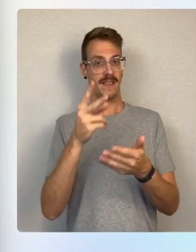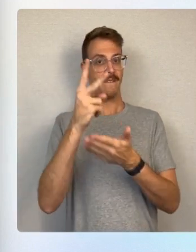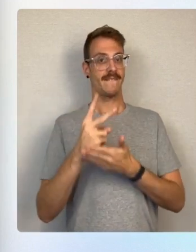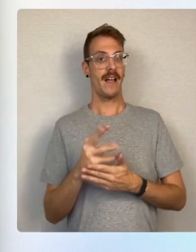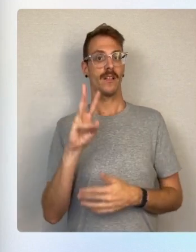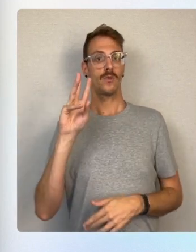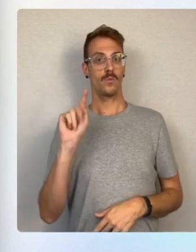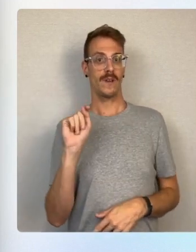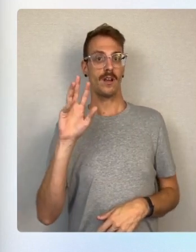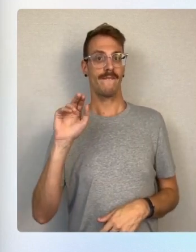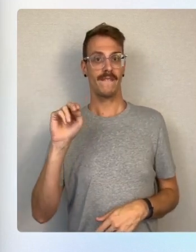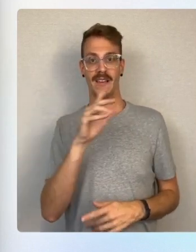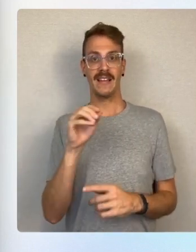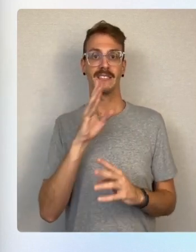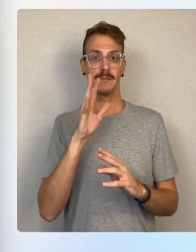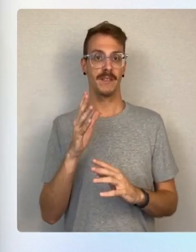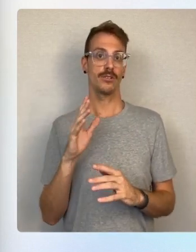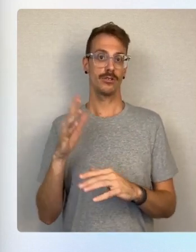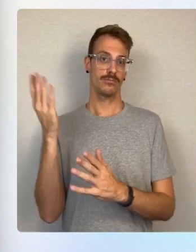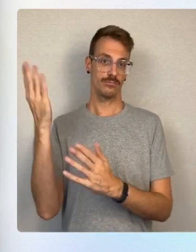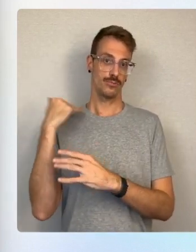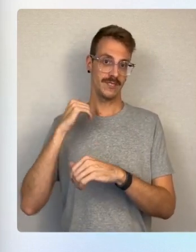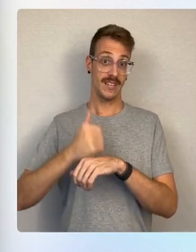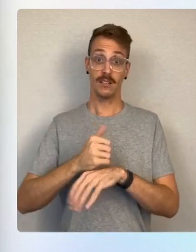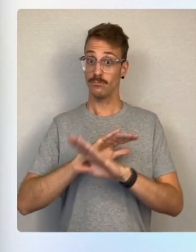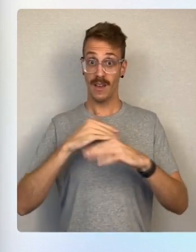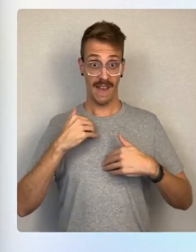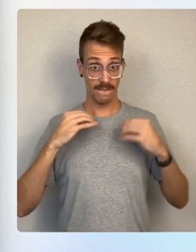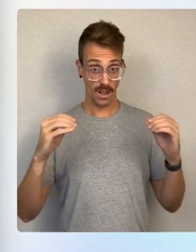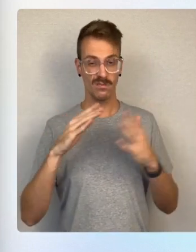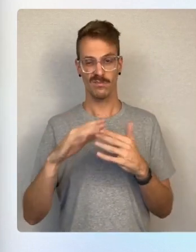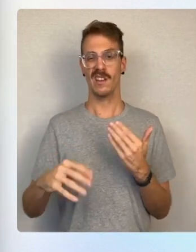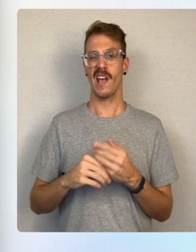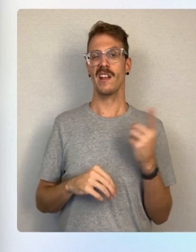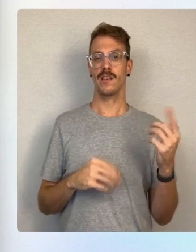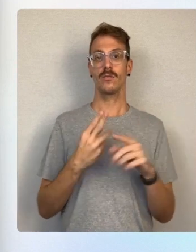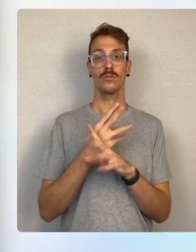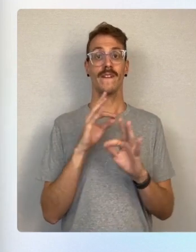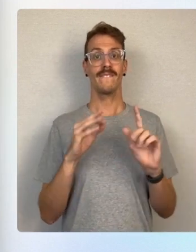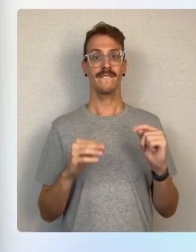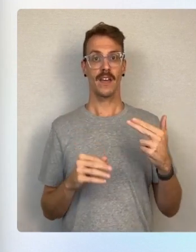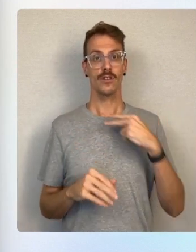and choose a valid Wit Config and speaker preset. If you don't have any presets, you can add one here